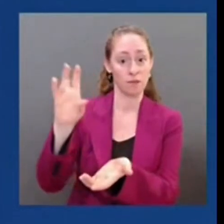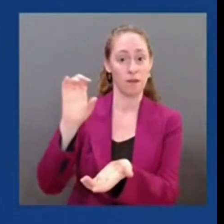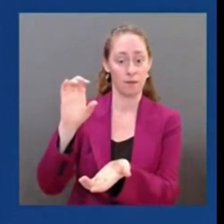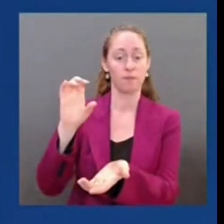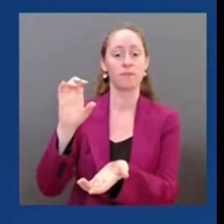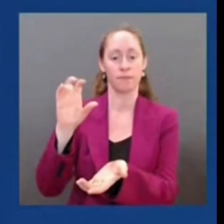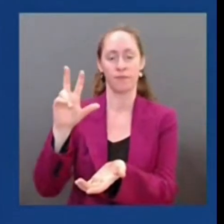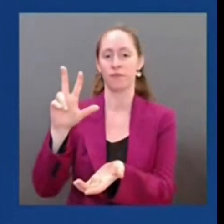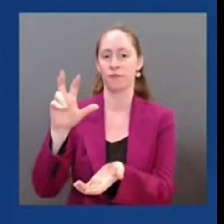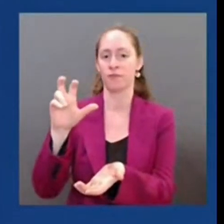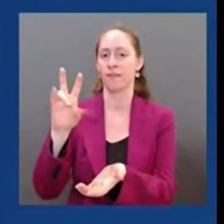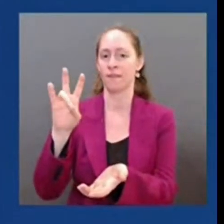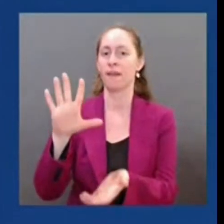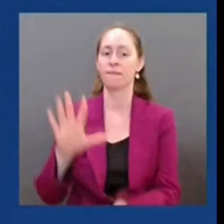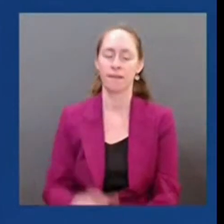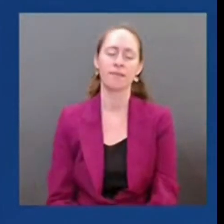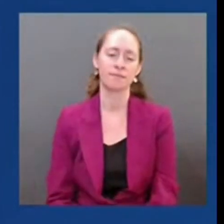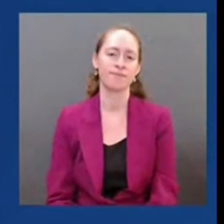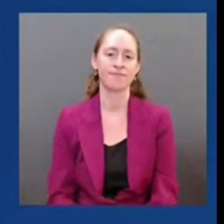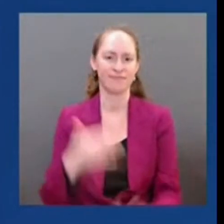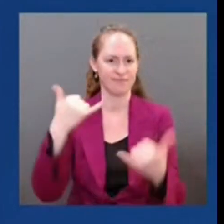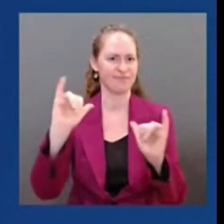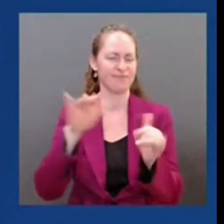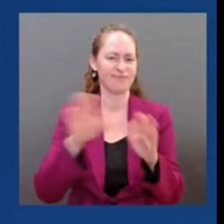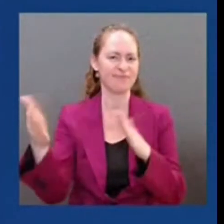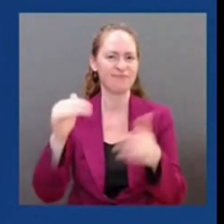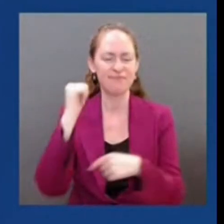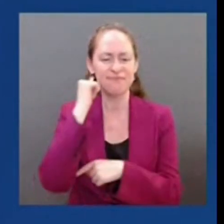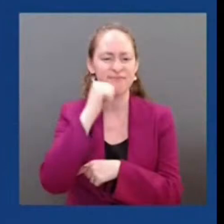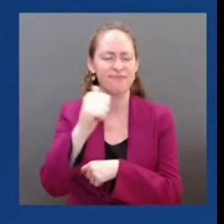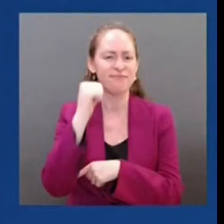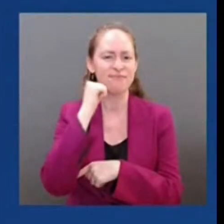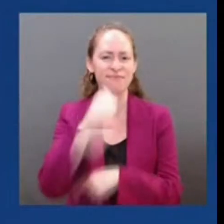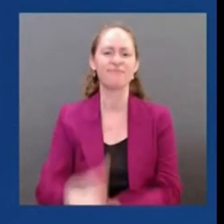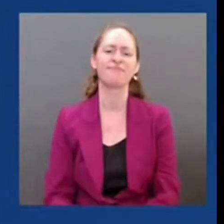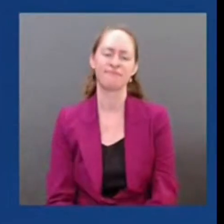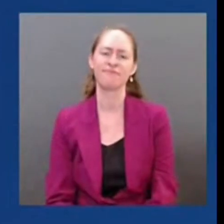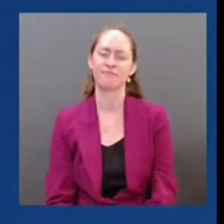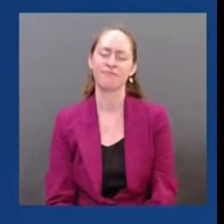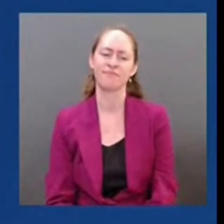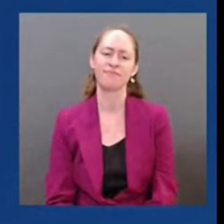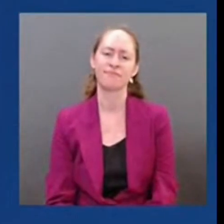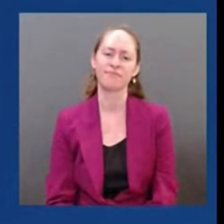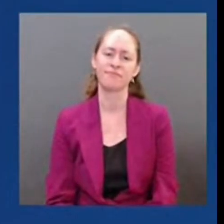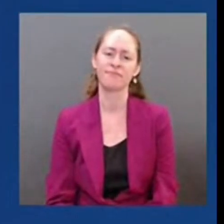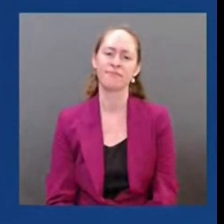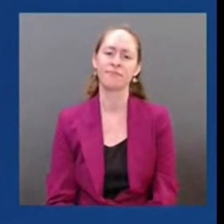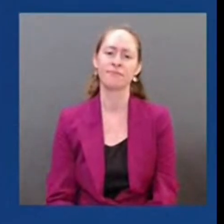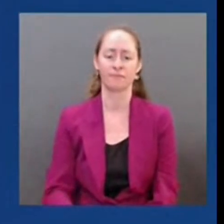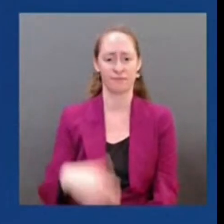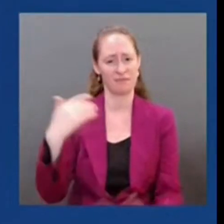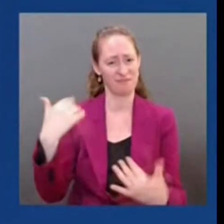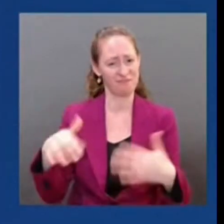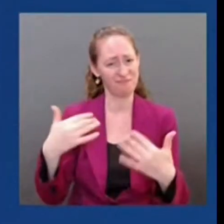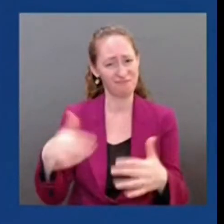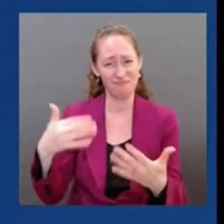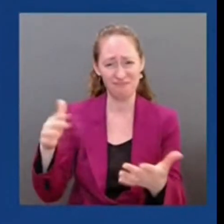ABOUT 275 PER DAY. AND WE, OF COURSE, MUST REMEMBER EACH PERSON LOST IS A